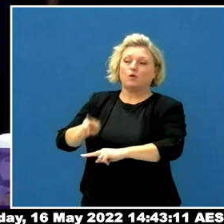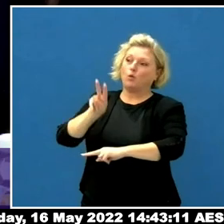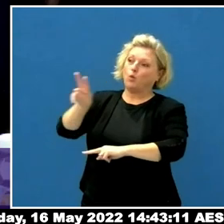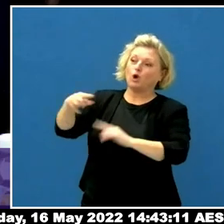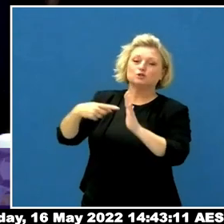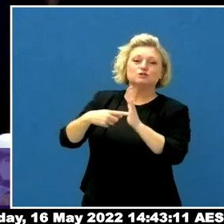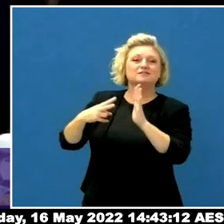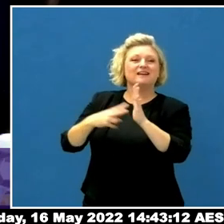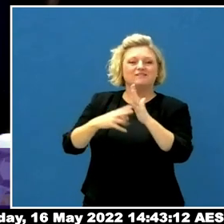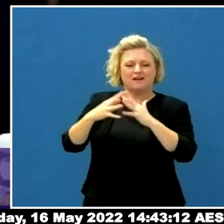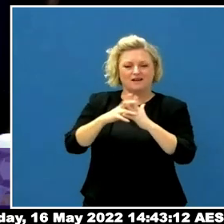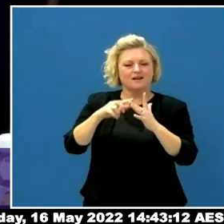That's correct.